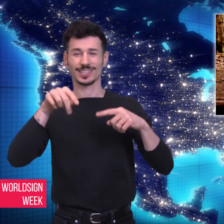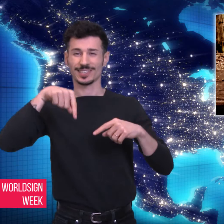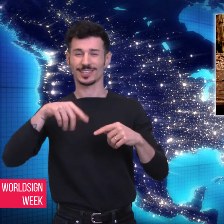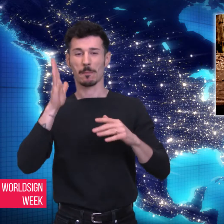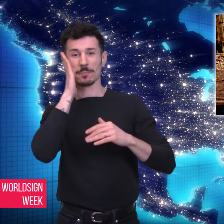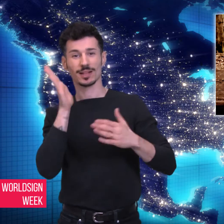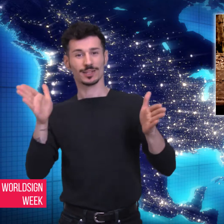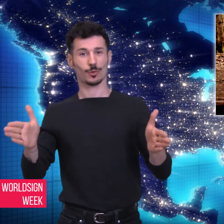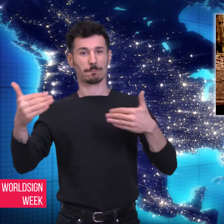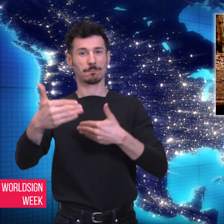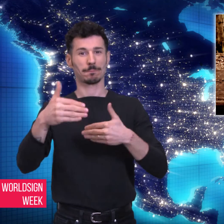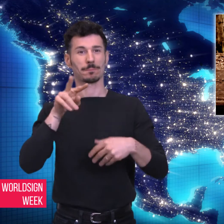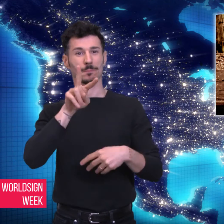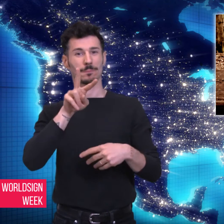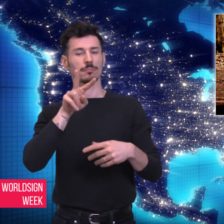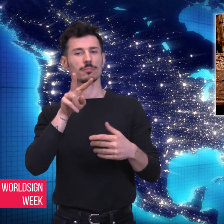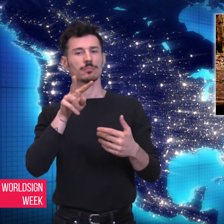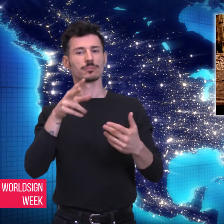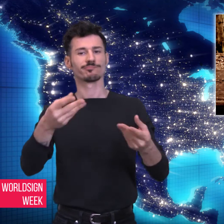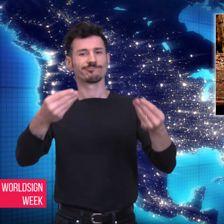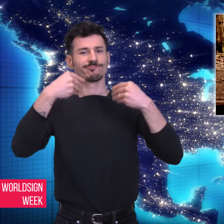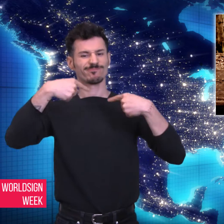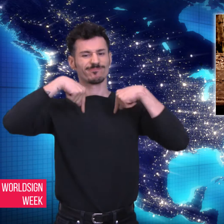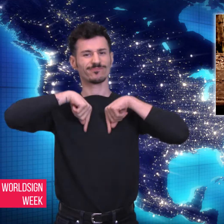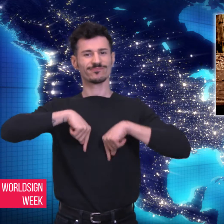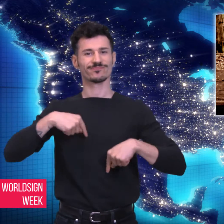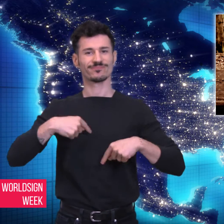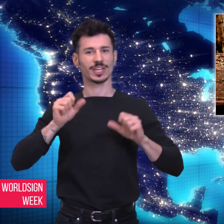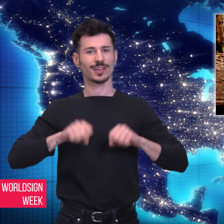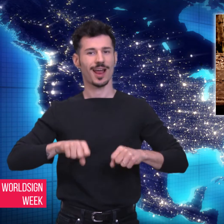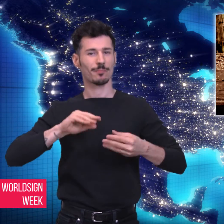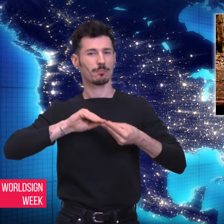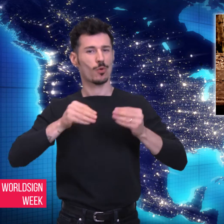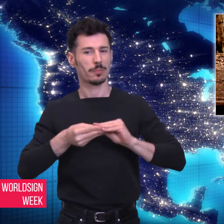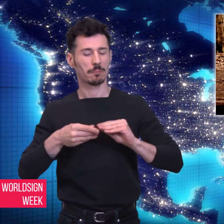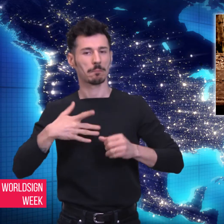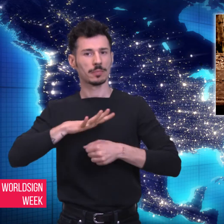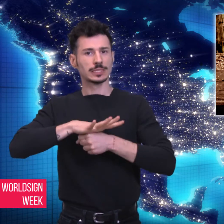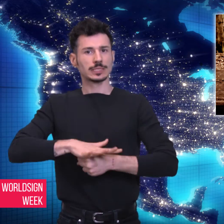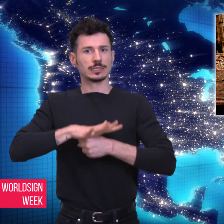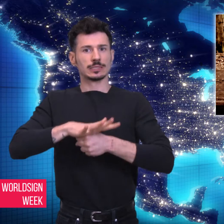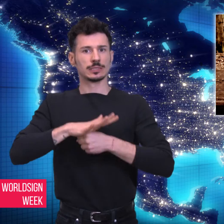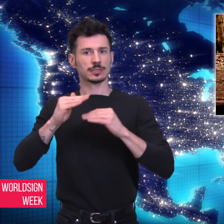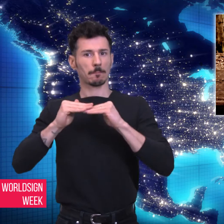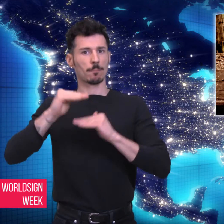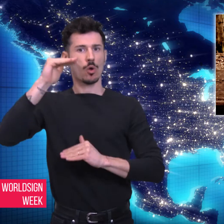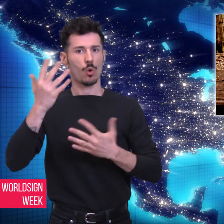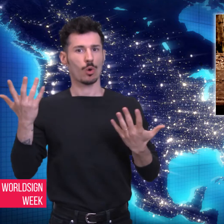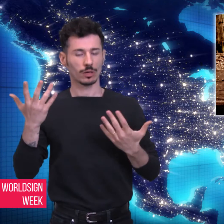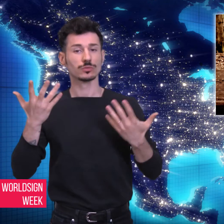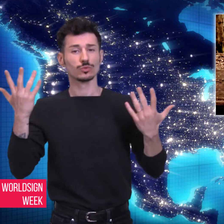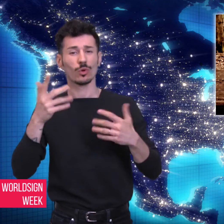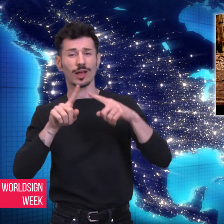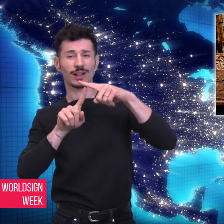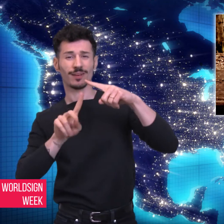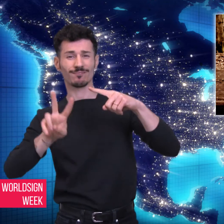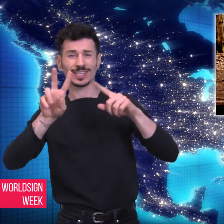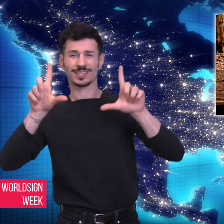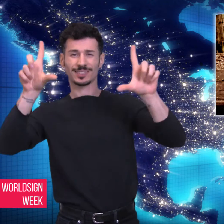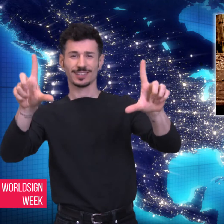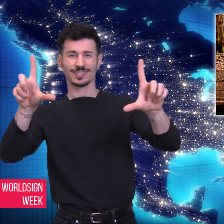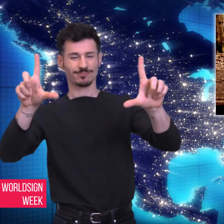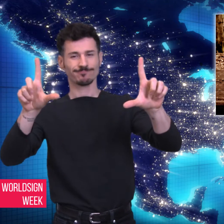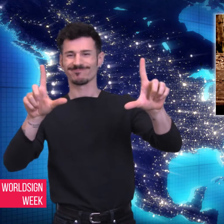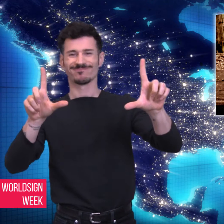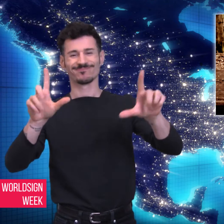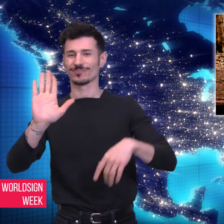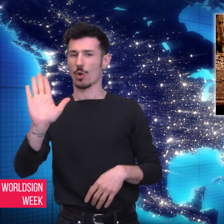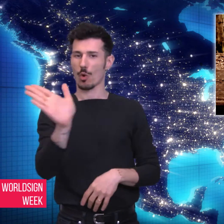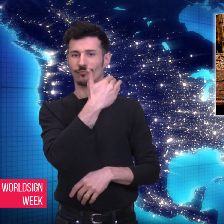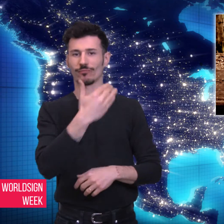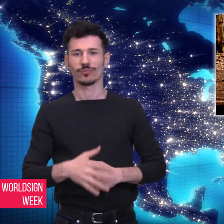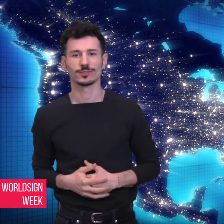You should not have a TV in your bedroom.